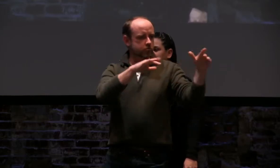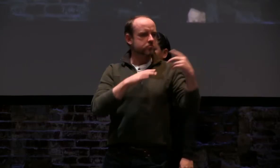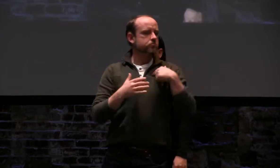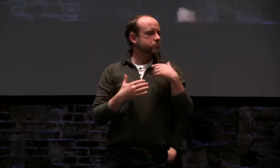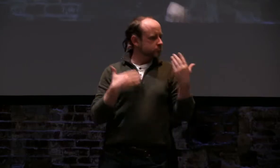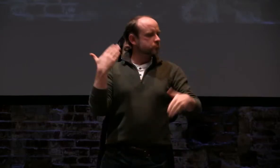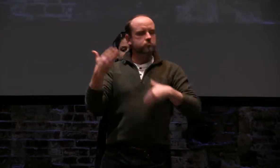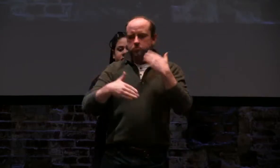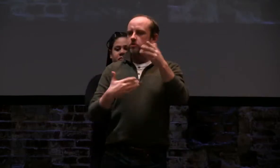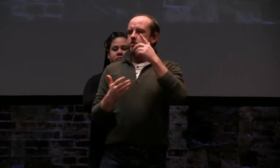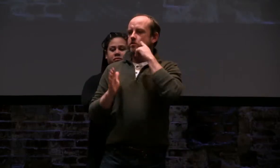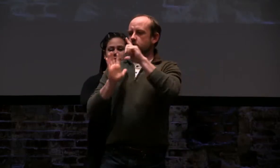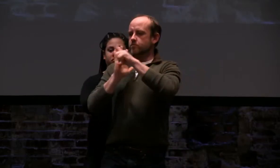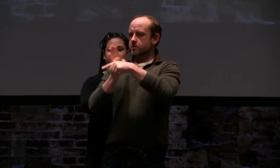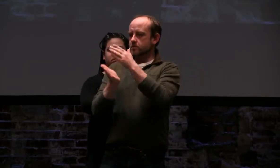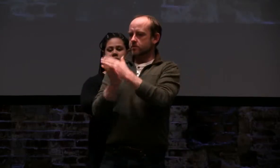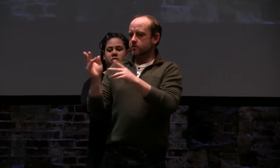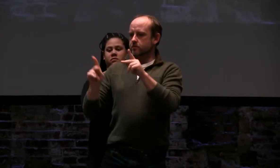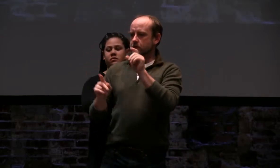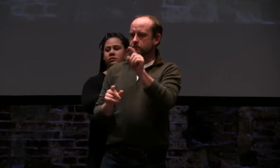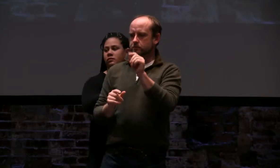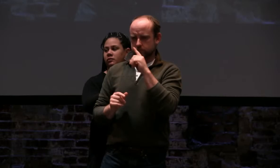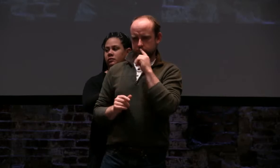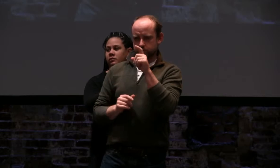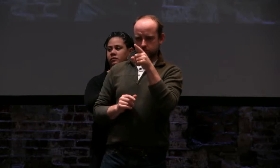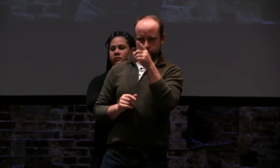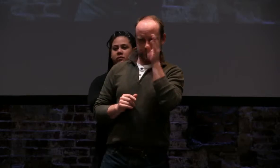Deaf space design is also a key element of this.